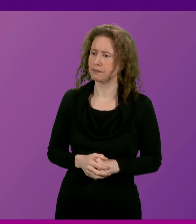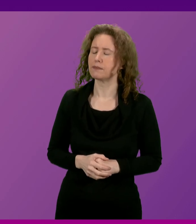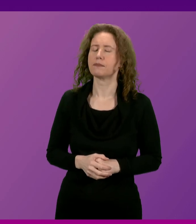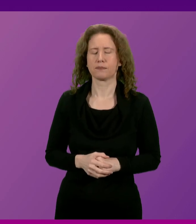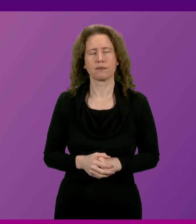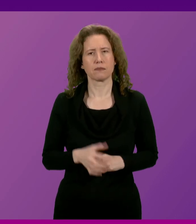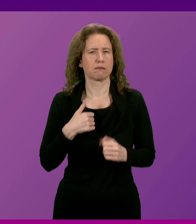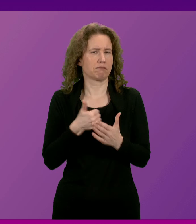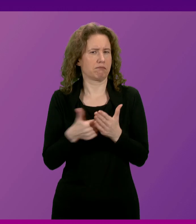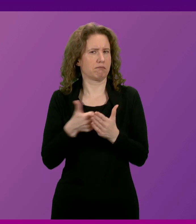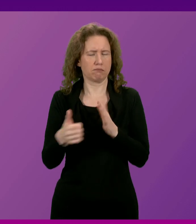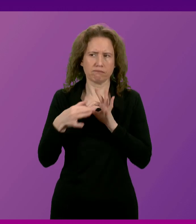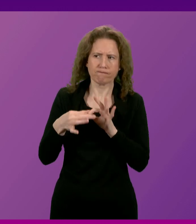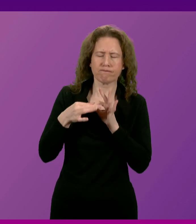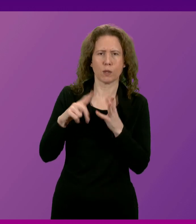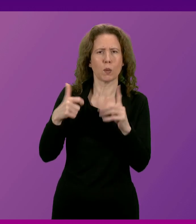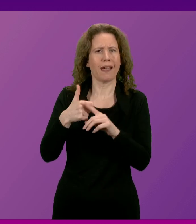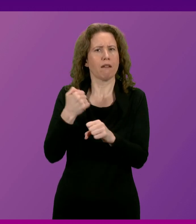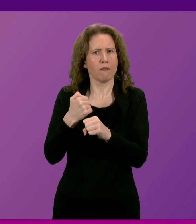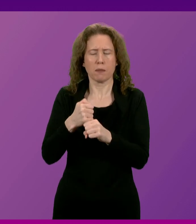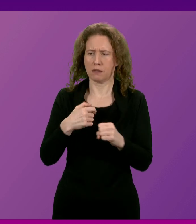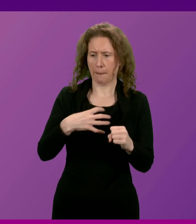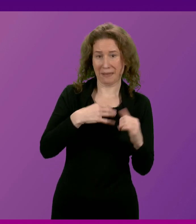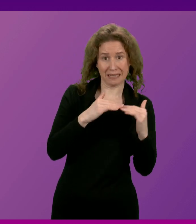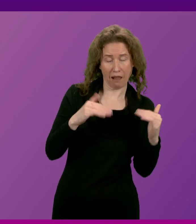We regularly engage with the UK Government at both ministerial and official level on